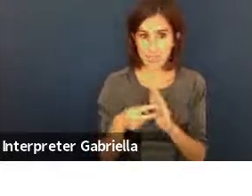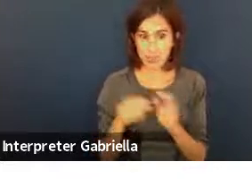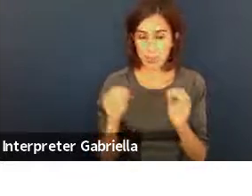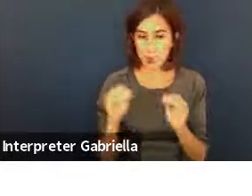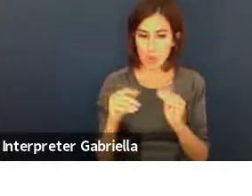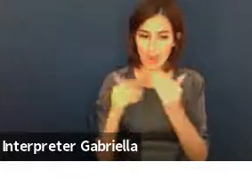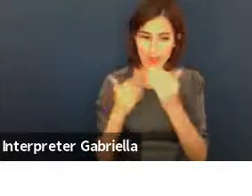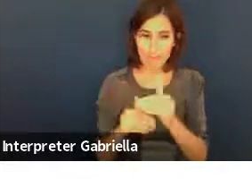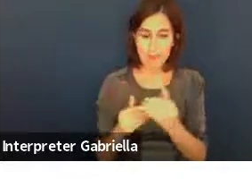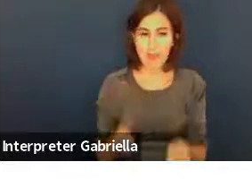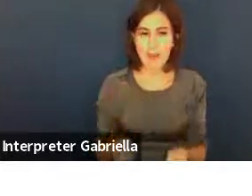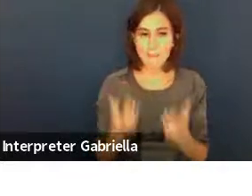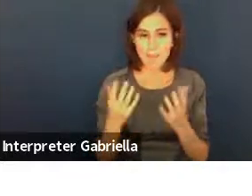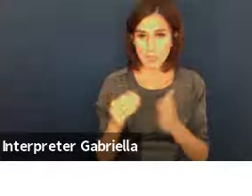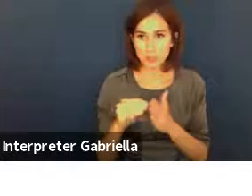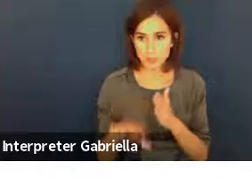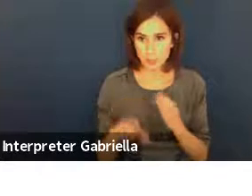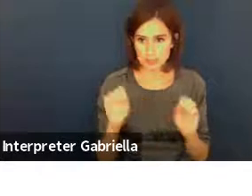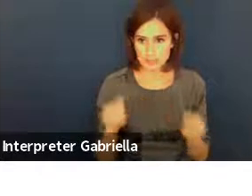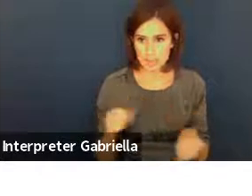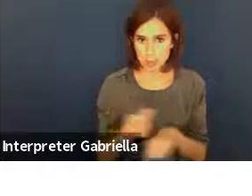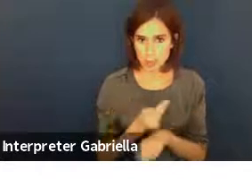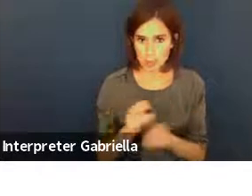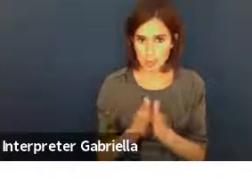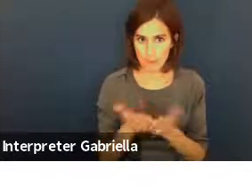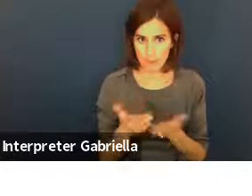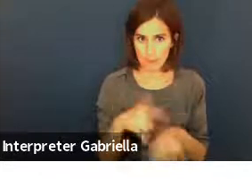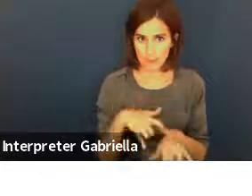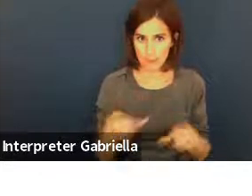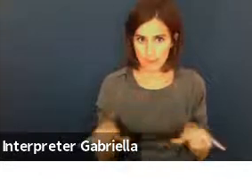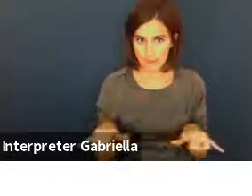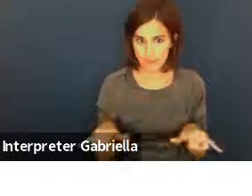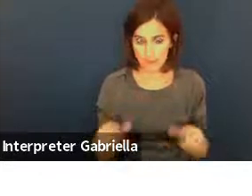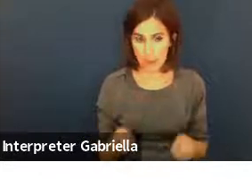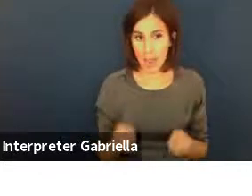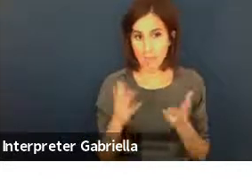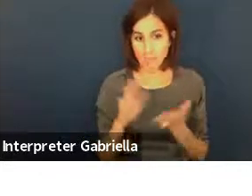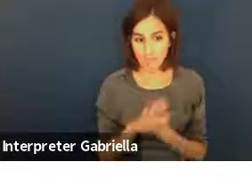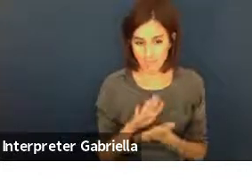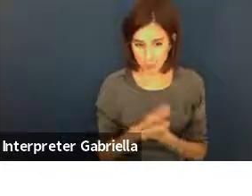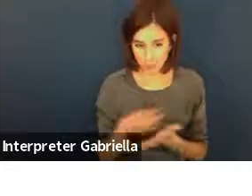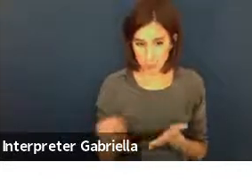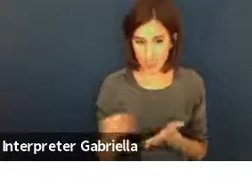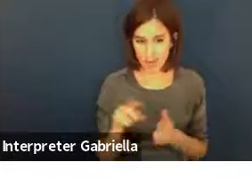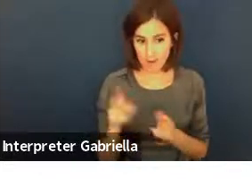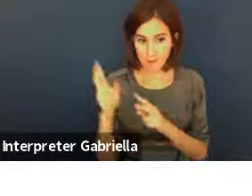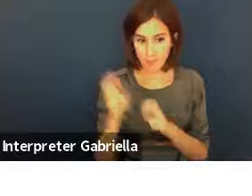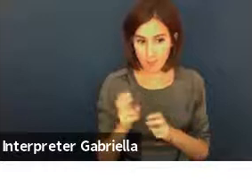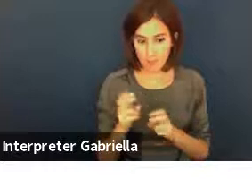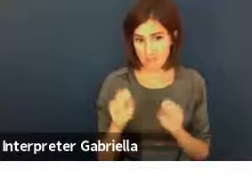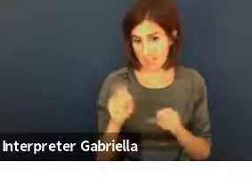Linda Kobashigawa: How many students can use the book at the same time. How many pages they can download, they can download the entire book if they wanted to.